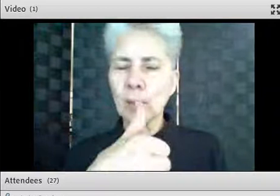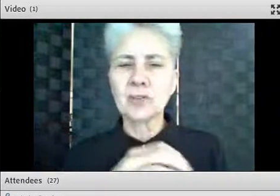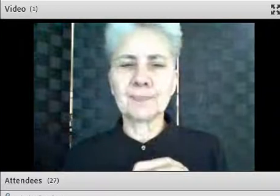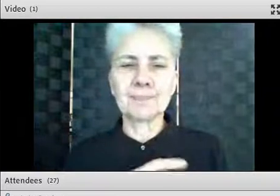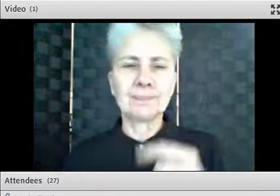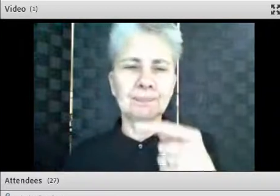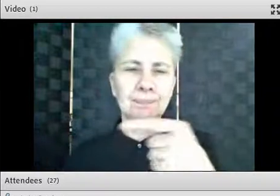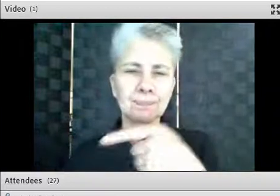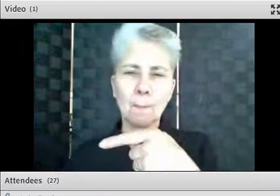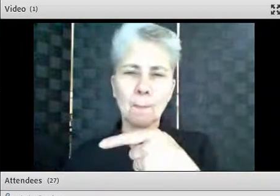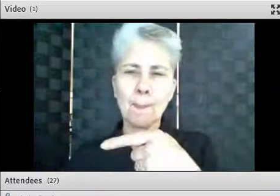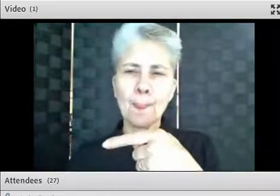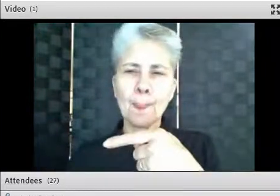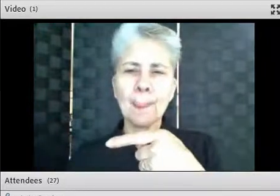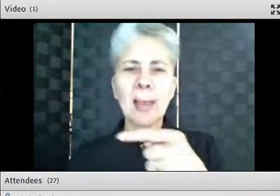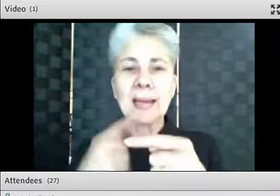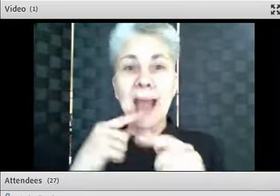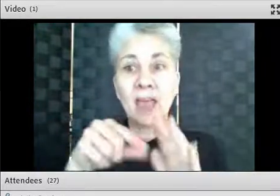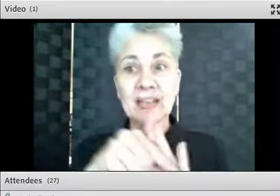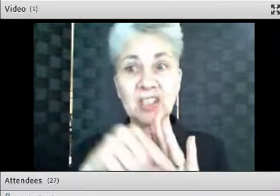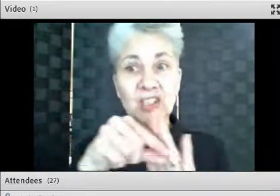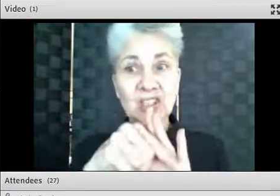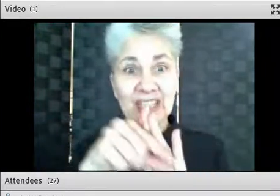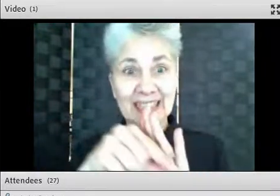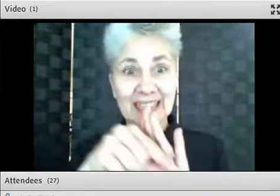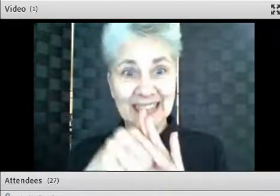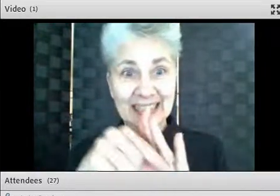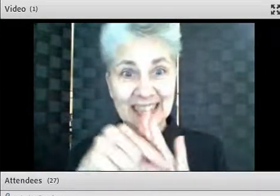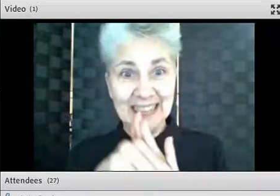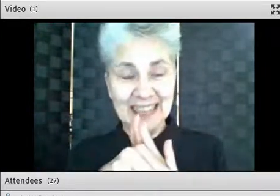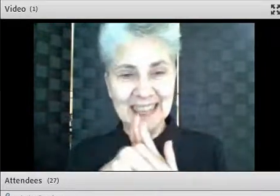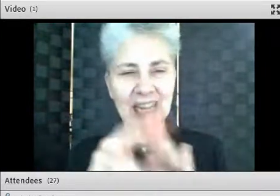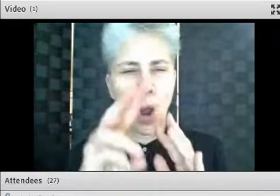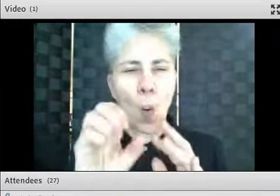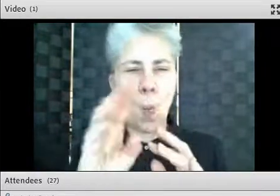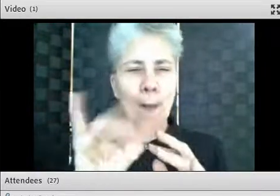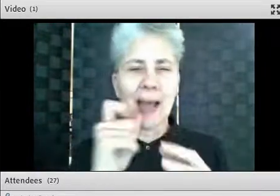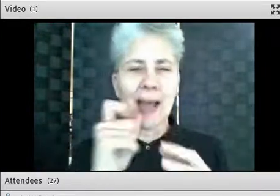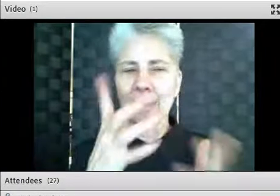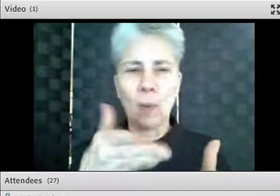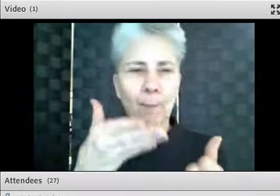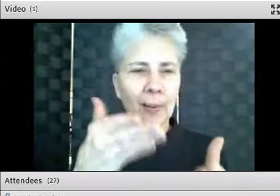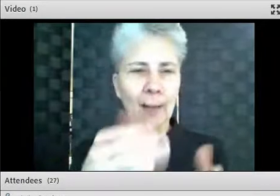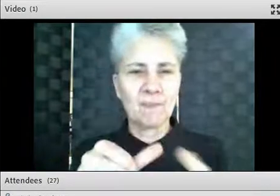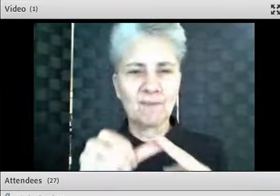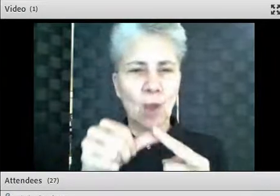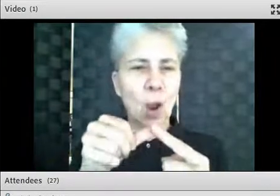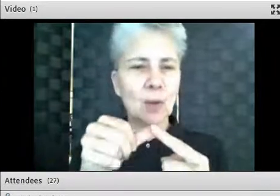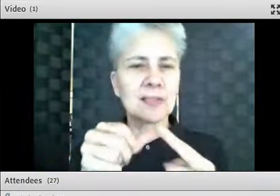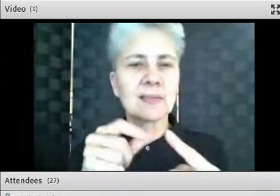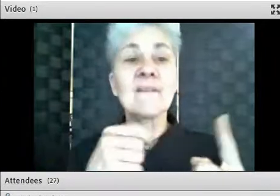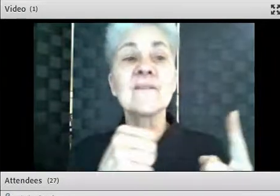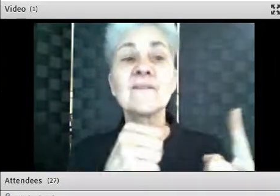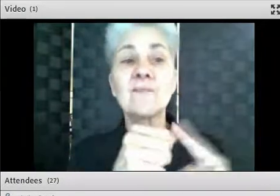Okay, now the cheat, the cheat website. I didn't want to bring this up until after I got you